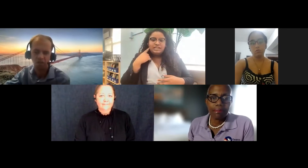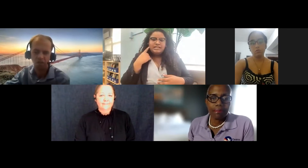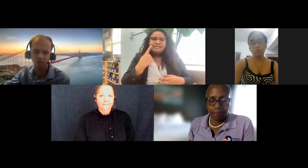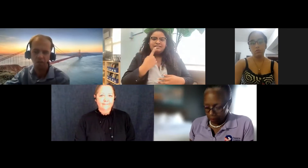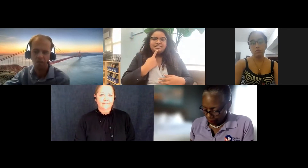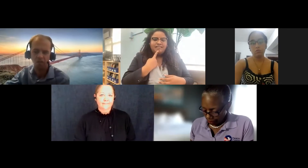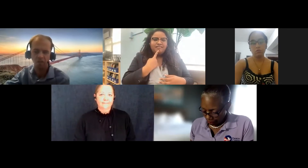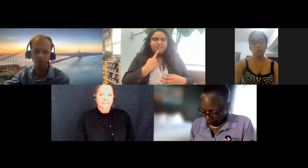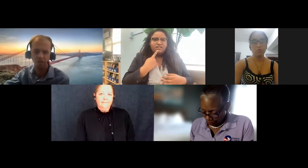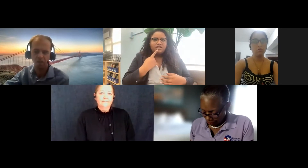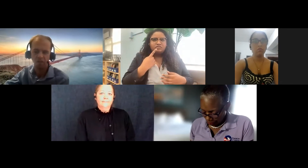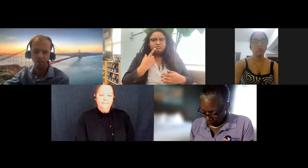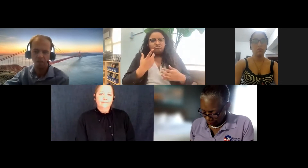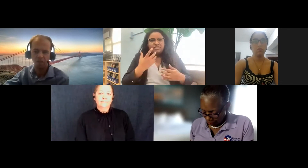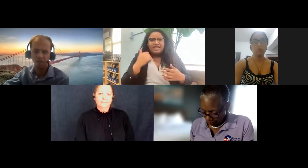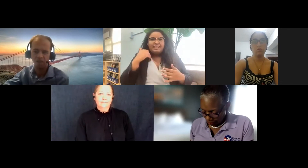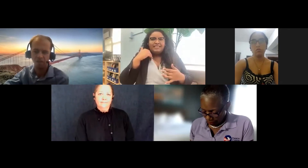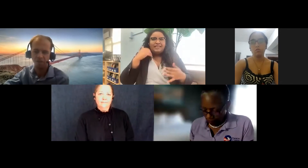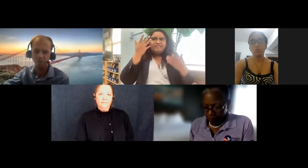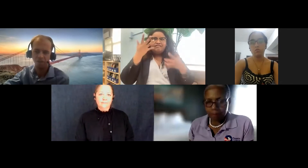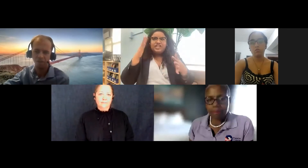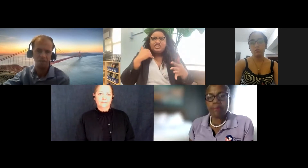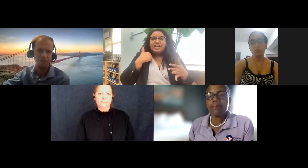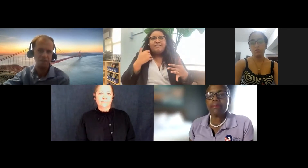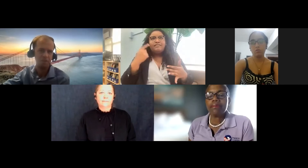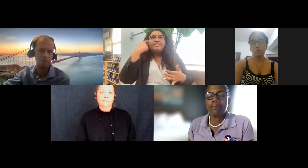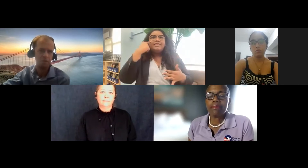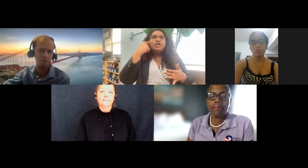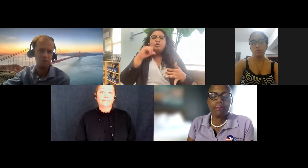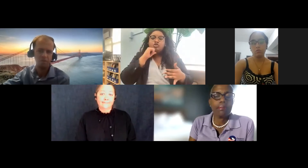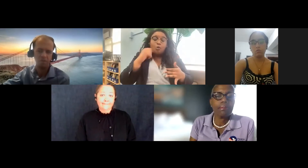I would constantly be educating people that deafness is deafness and is not deafmute.